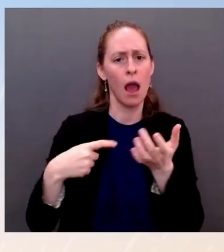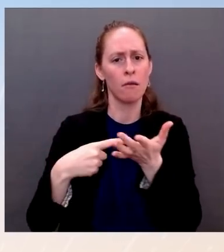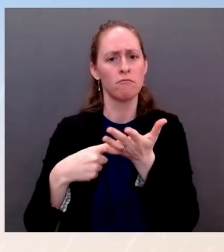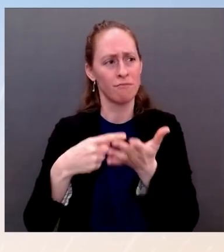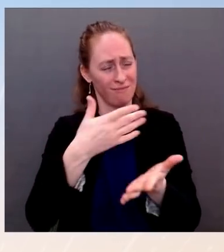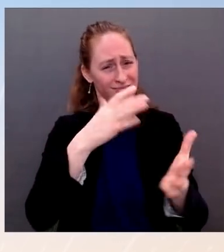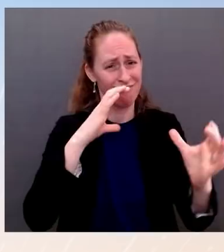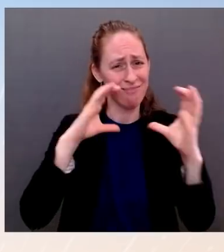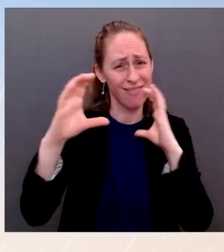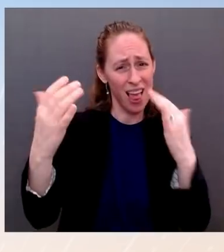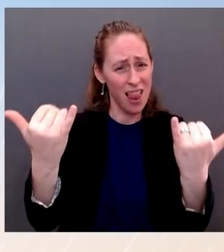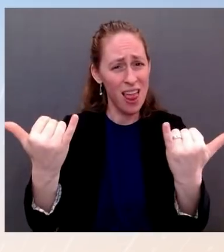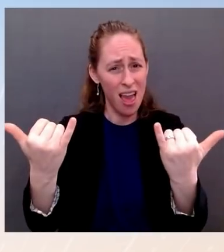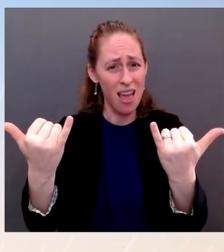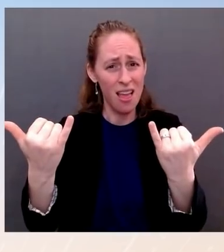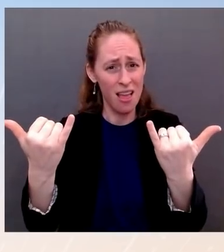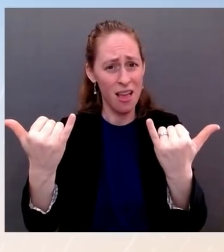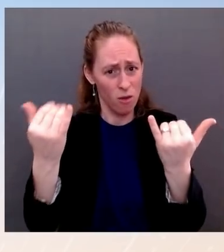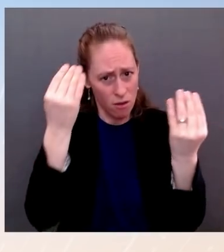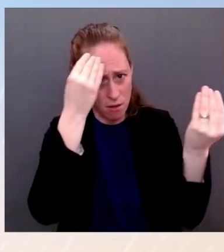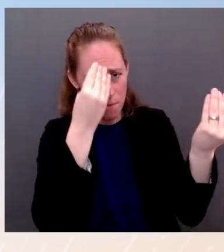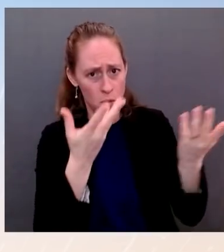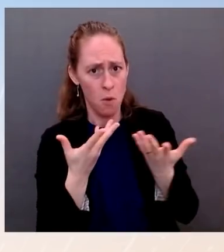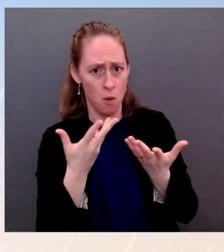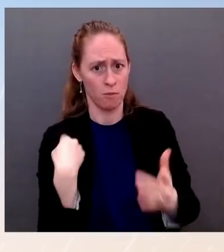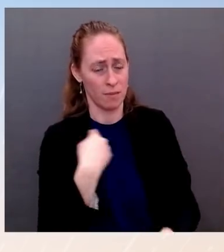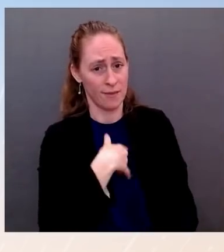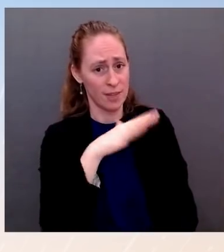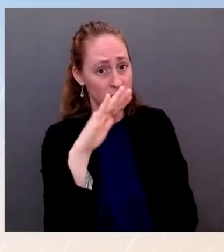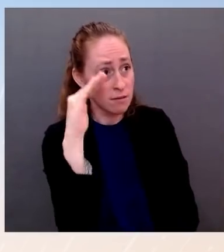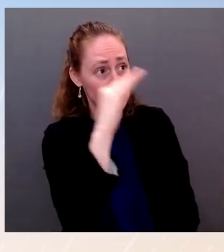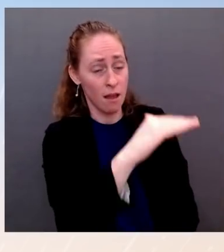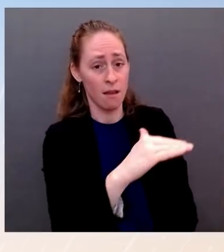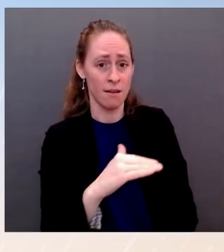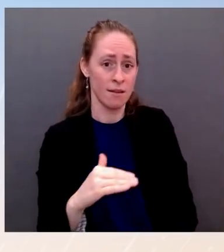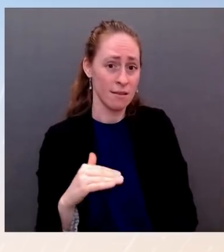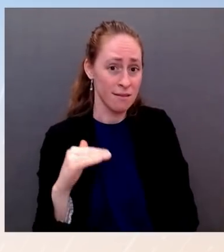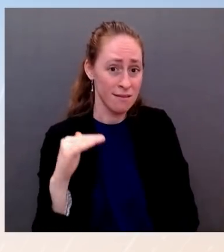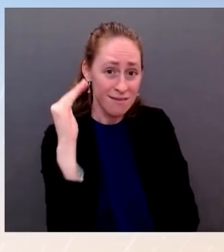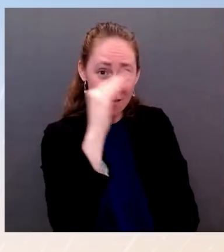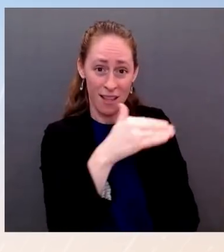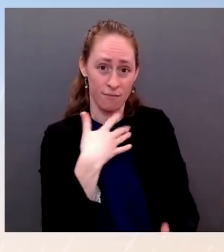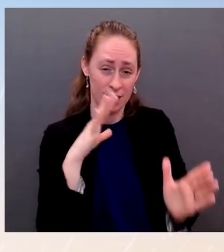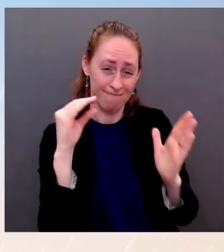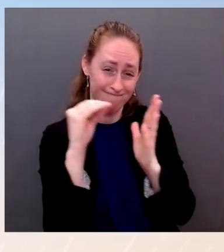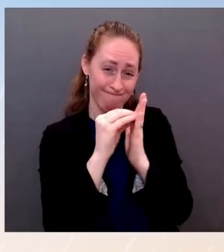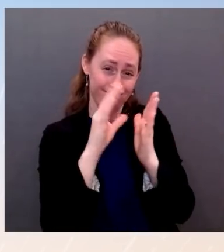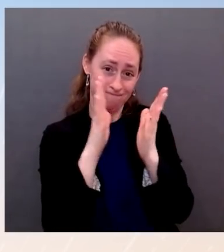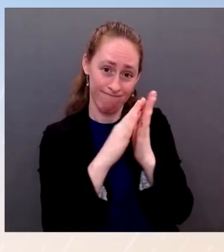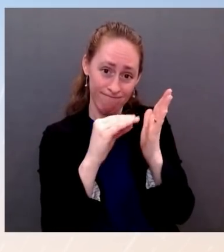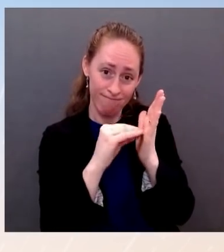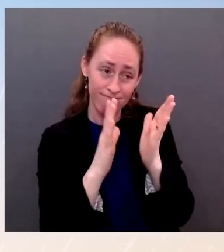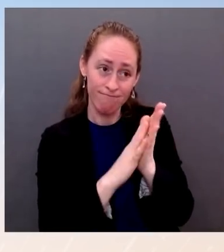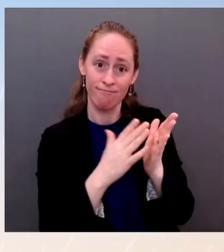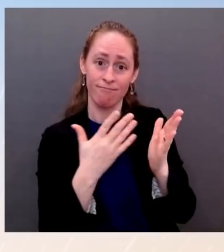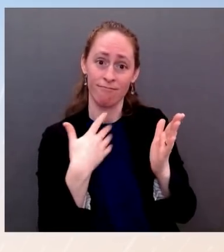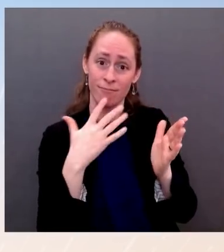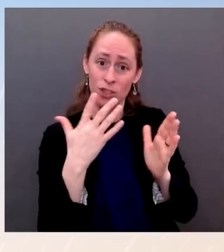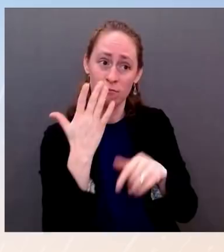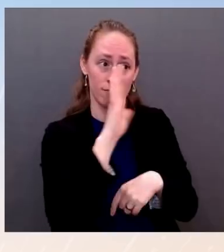They are now out there for the world to see. We're prepared to engage on them and to discuss the principles and parameters of European security